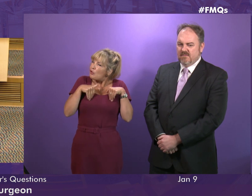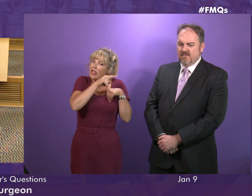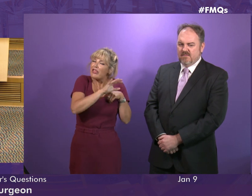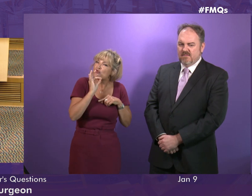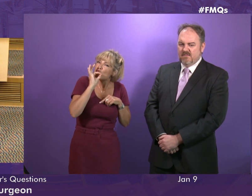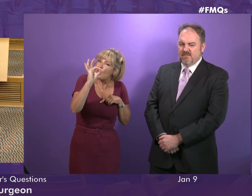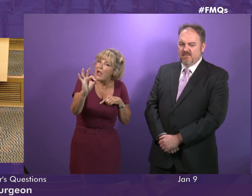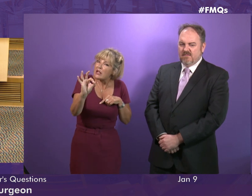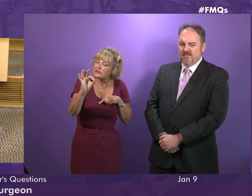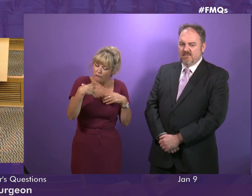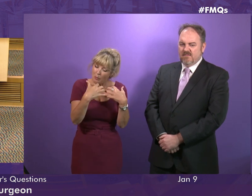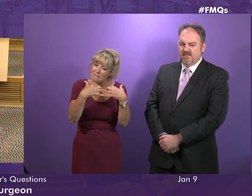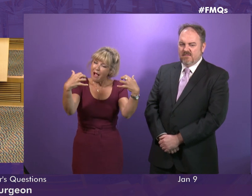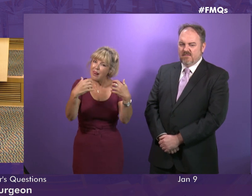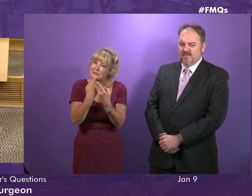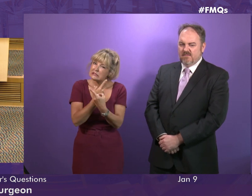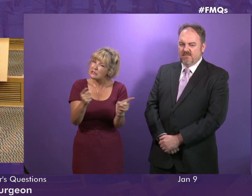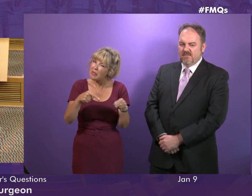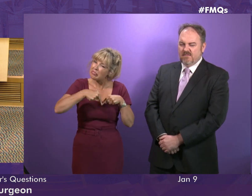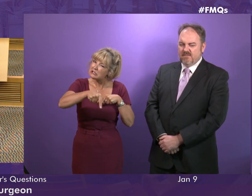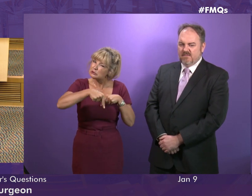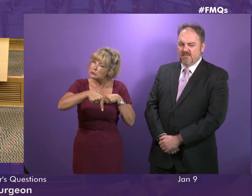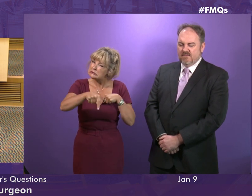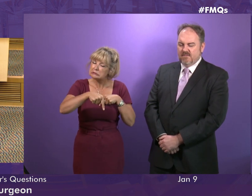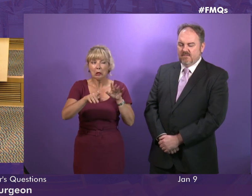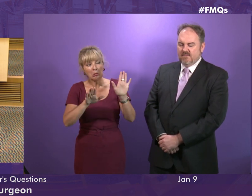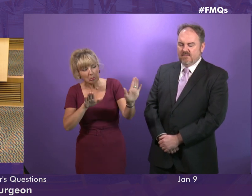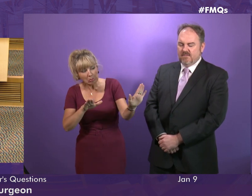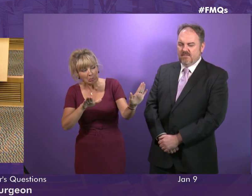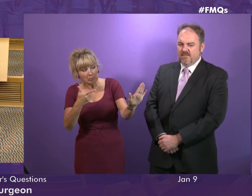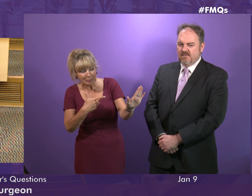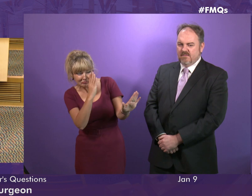statement this week, when that information was pointed out to them.